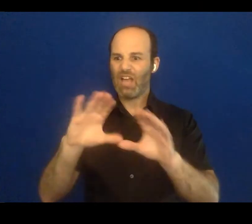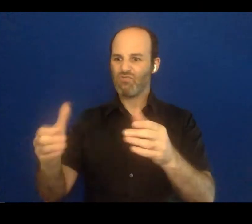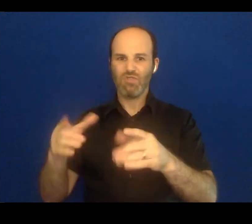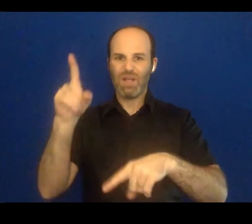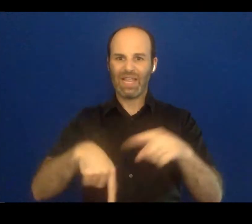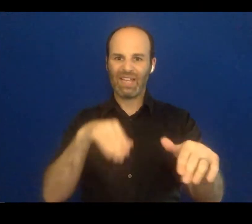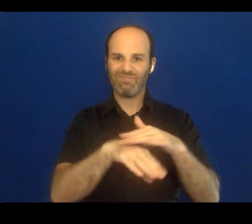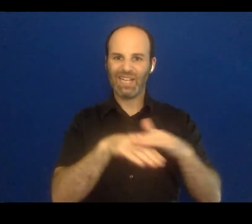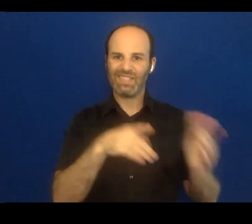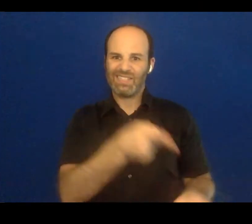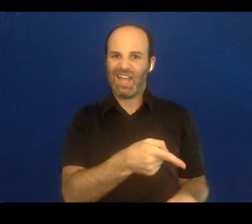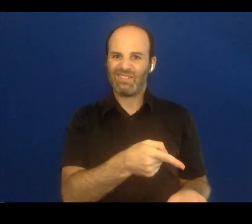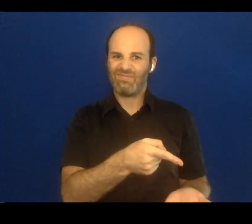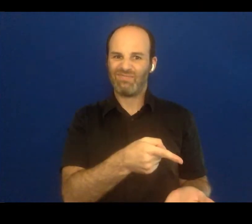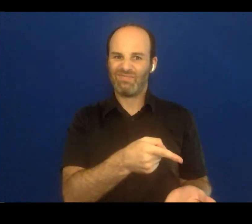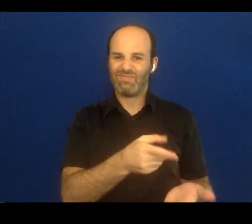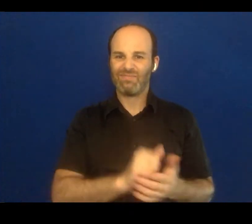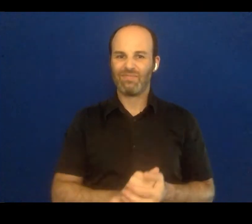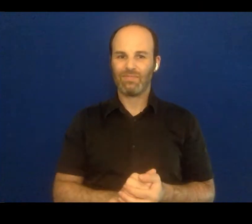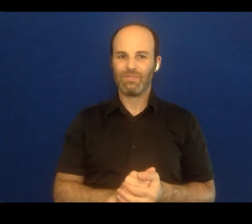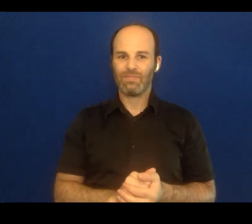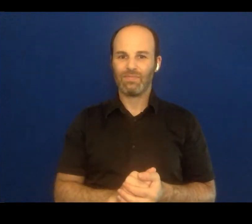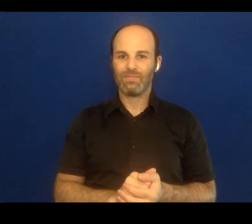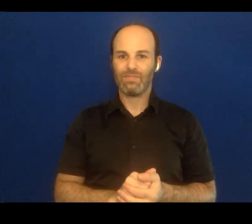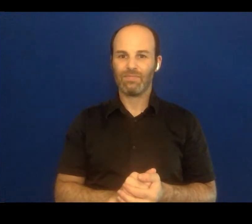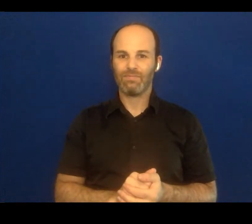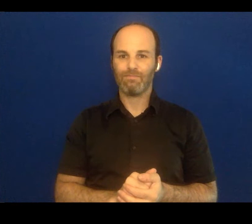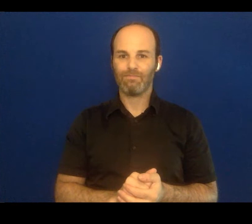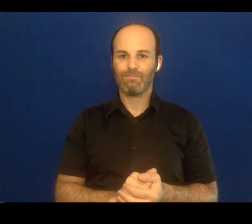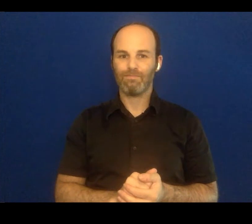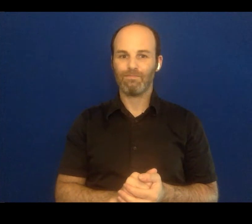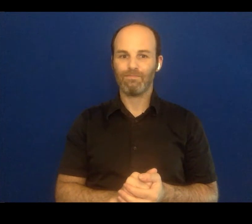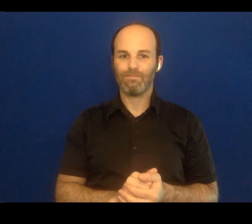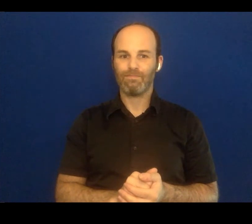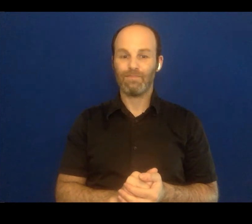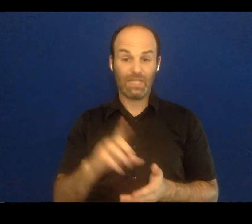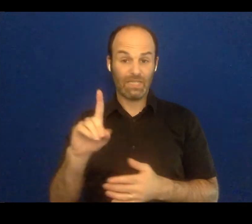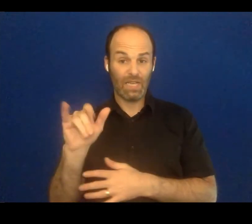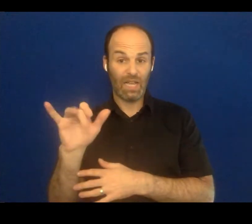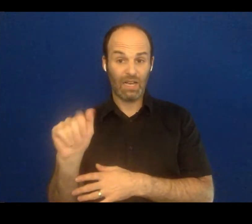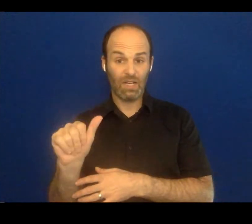TO THAT SAME POPULATION.